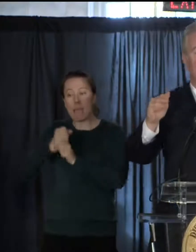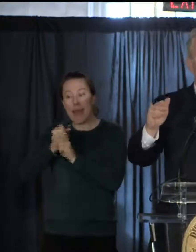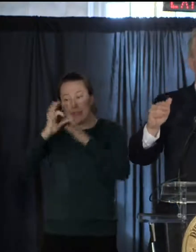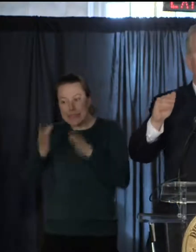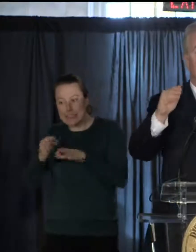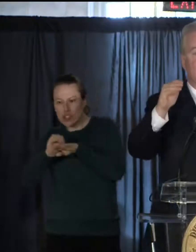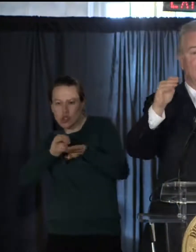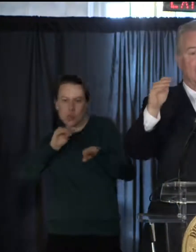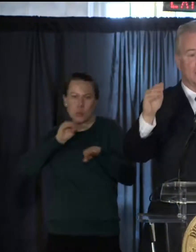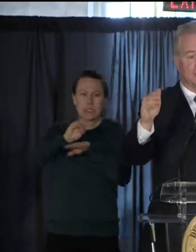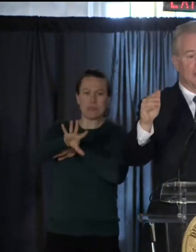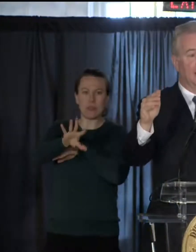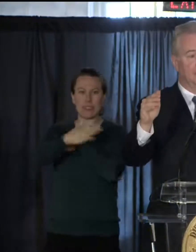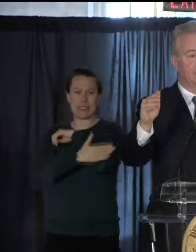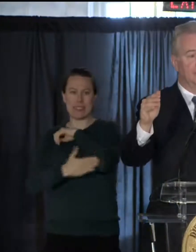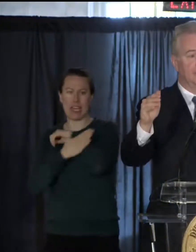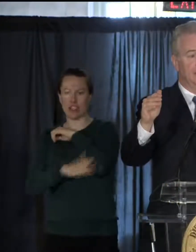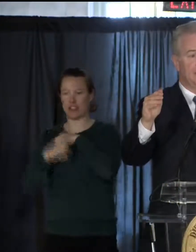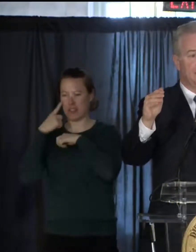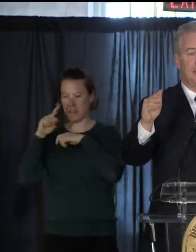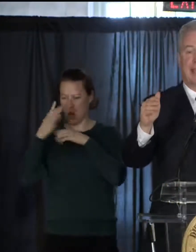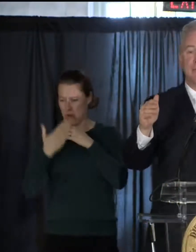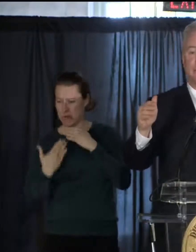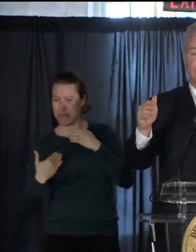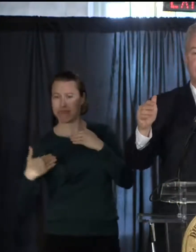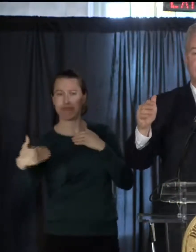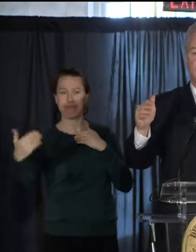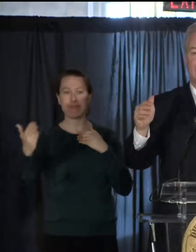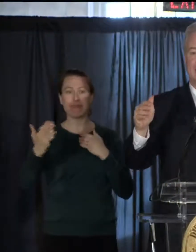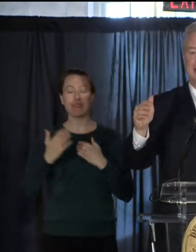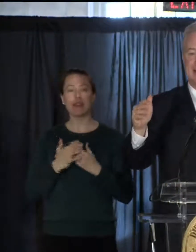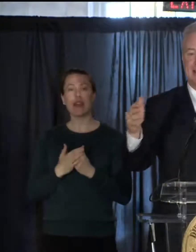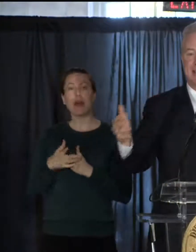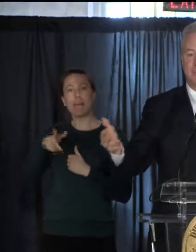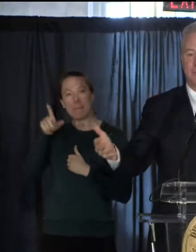COUNTRY FOR GENERATIONS TO COME BE ABLE TO AT LEAST PULL